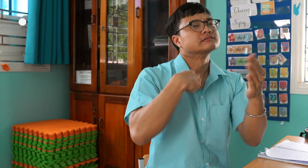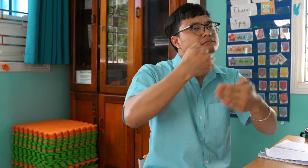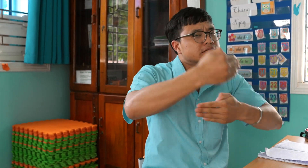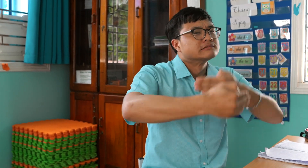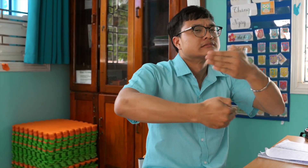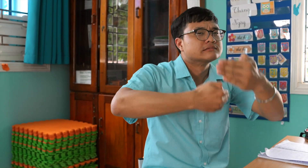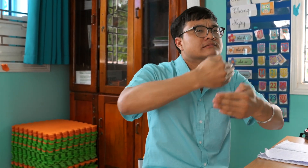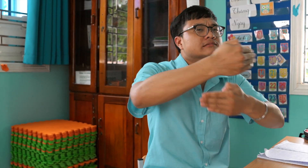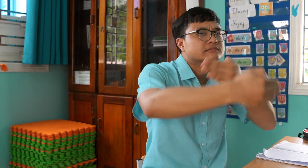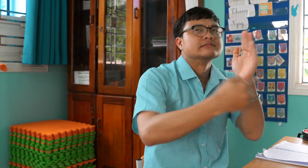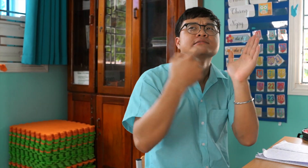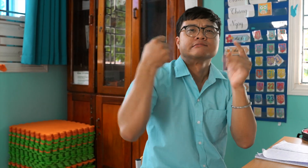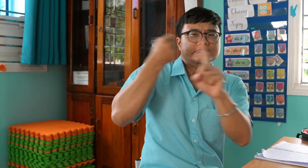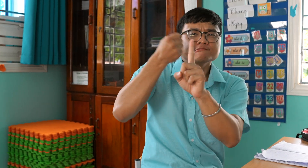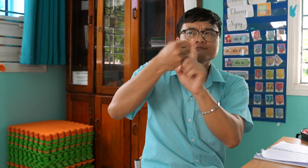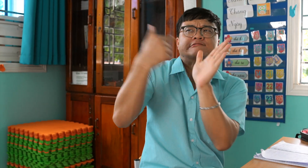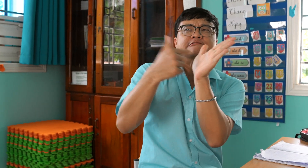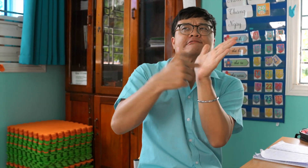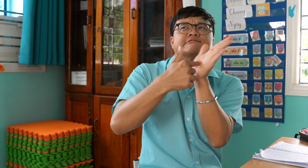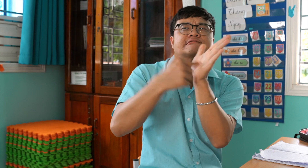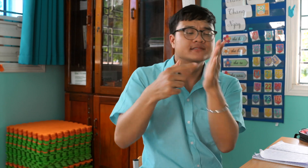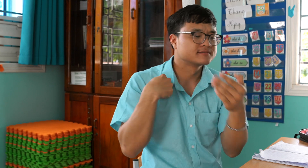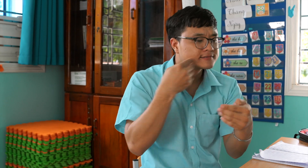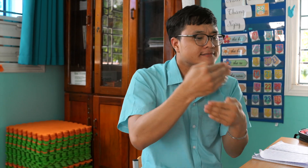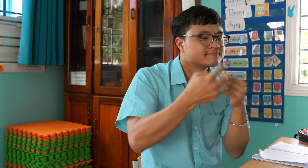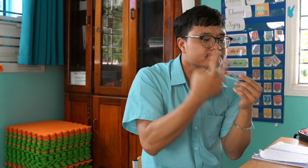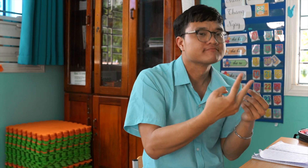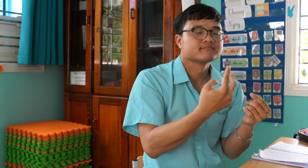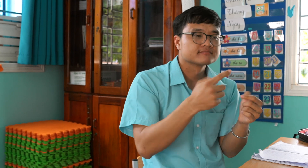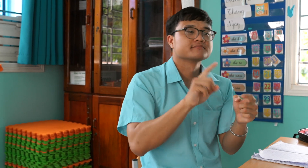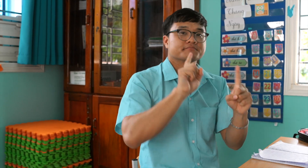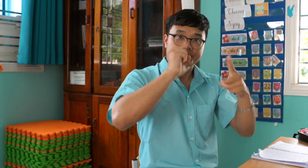as we advocate to the government about this school.